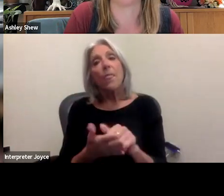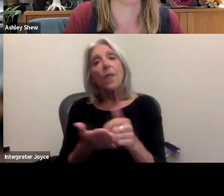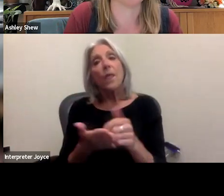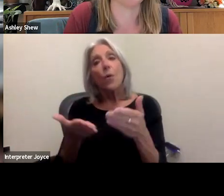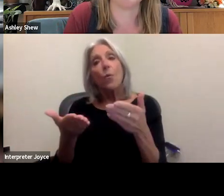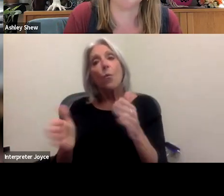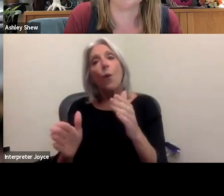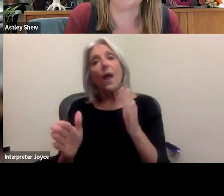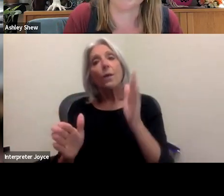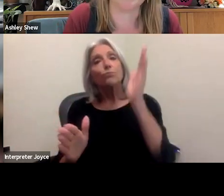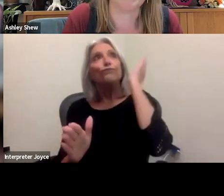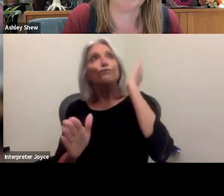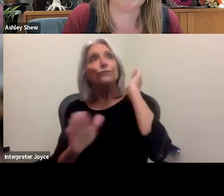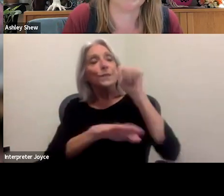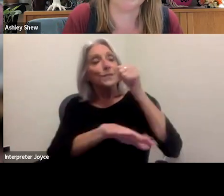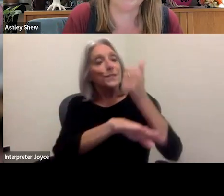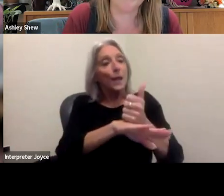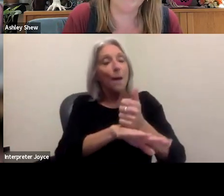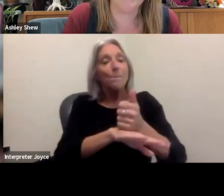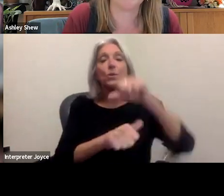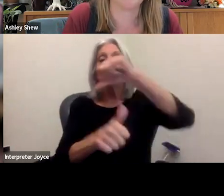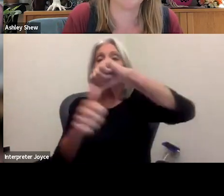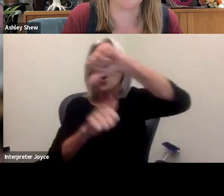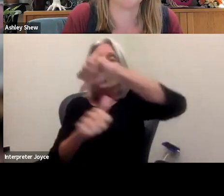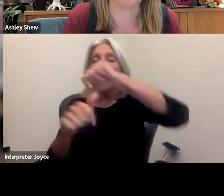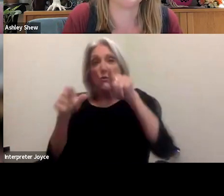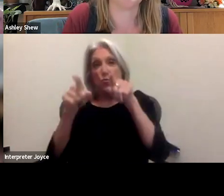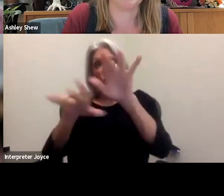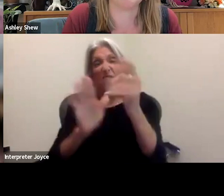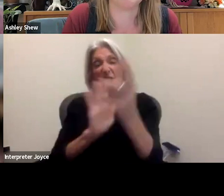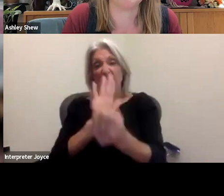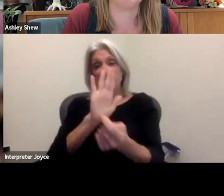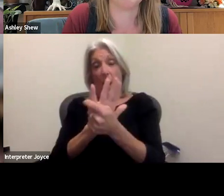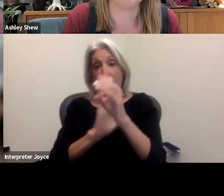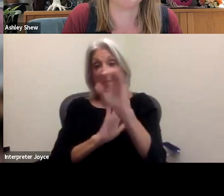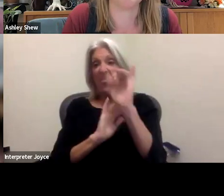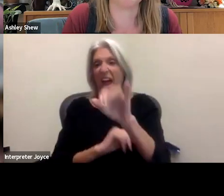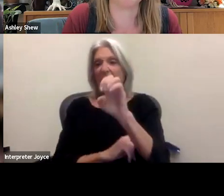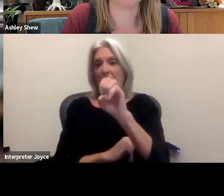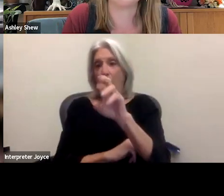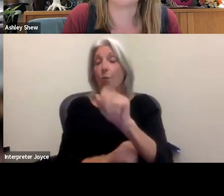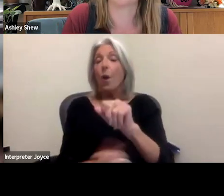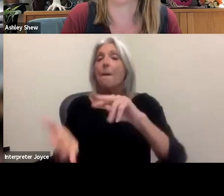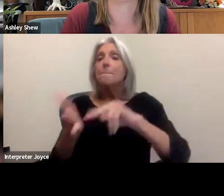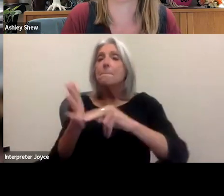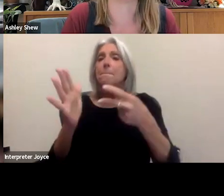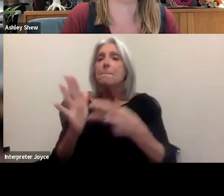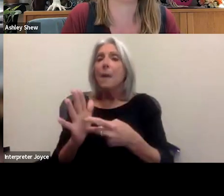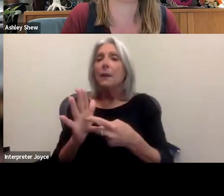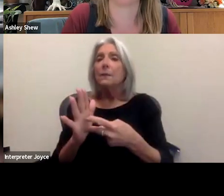set up socially for disabled people during this era is meant to move less desirable people.